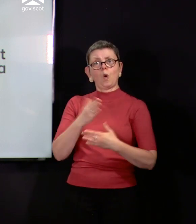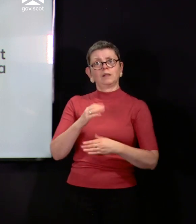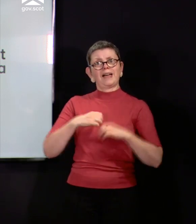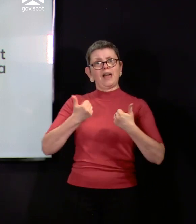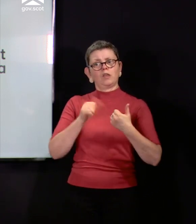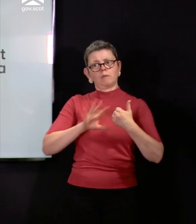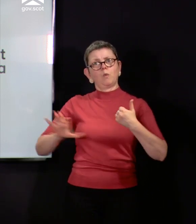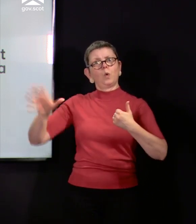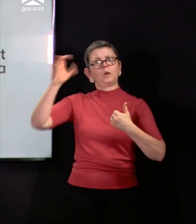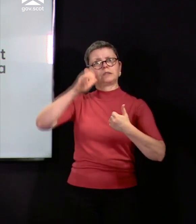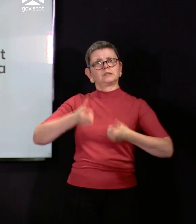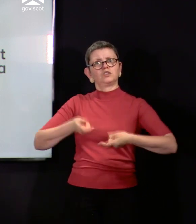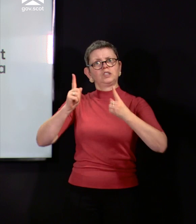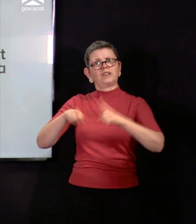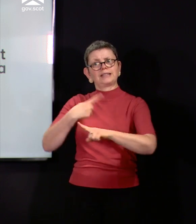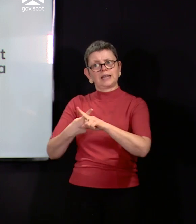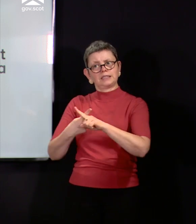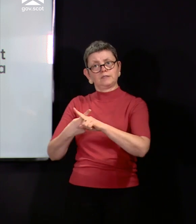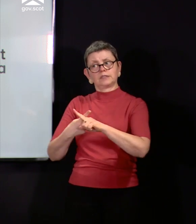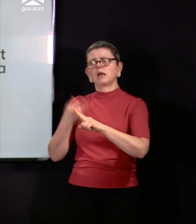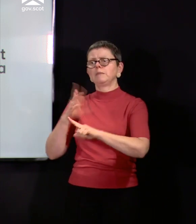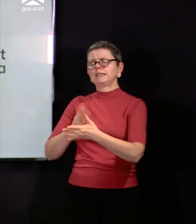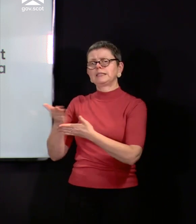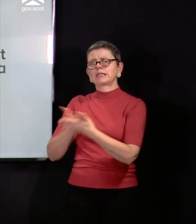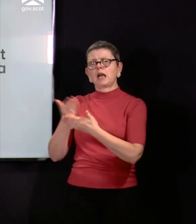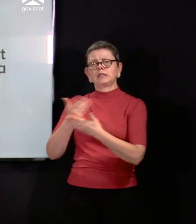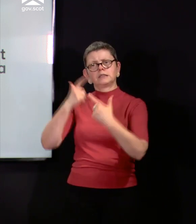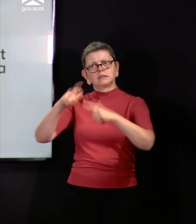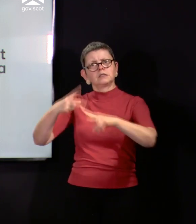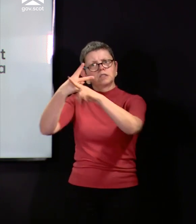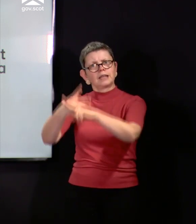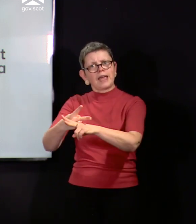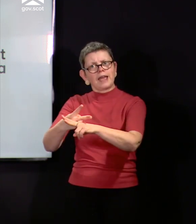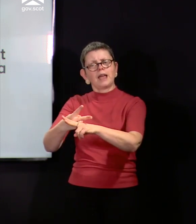care homes, and we talked about staffing. And they were enthusiastic and positive about